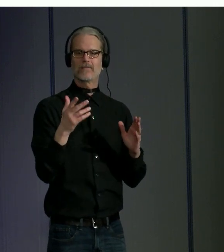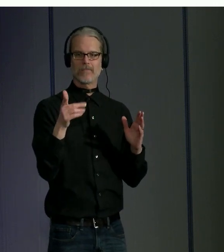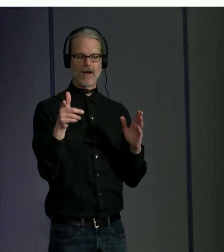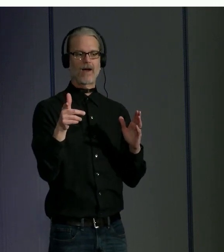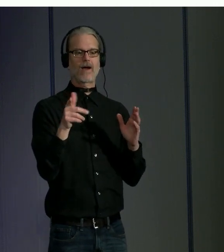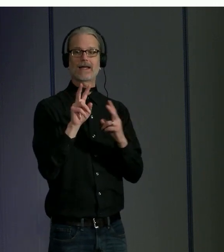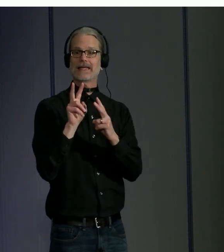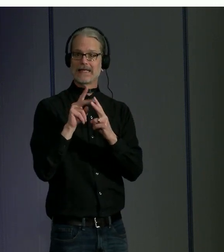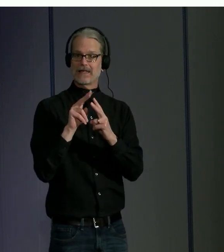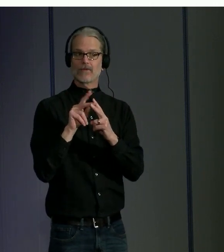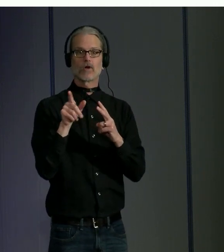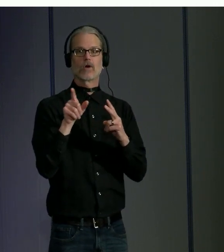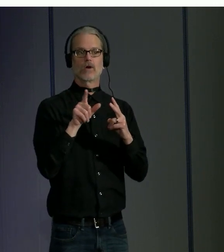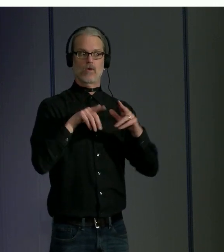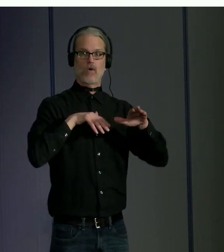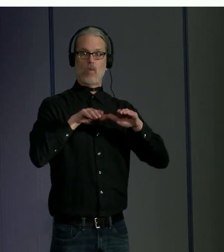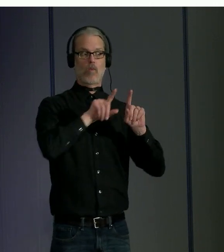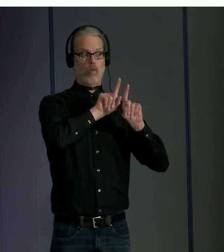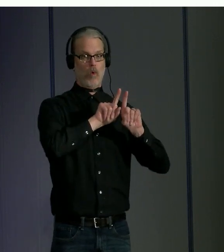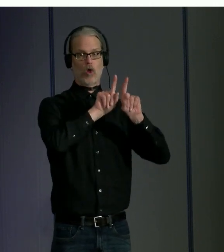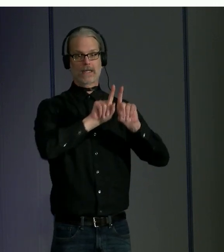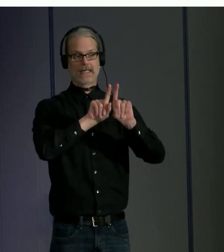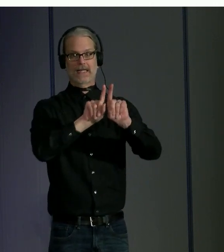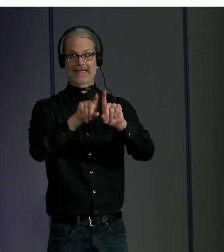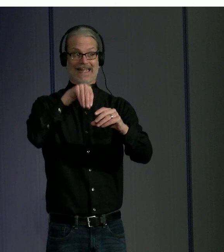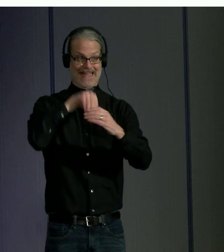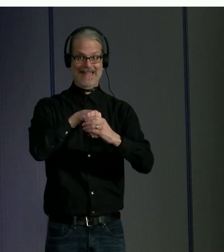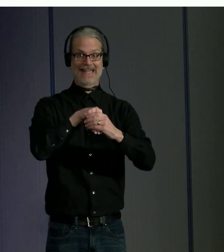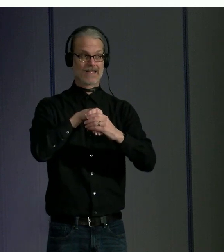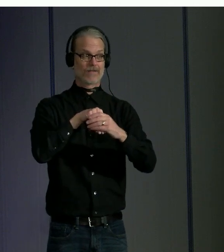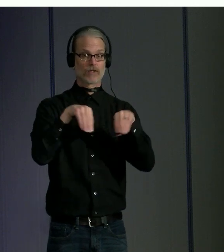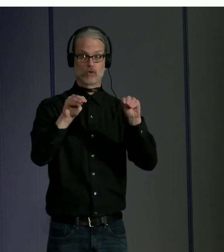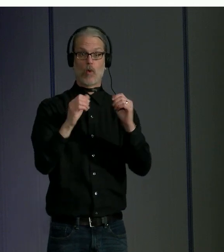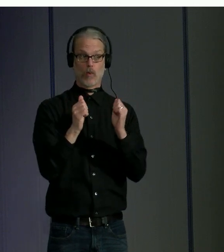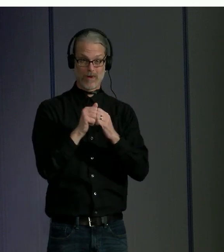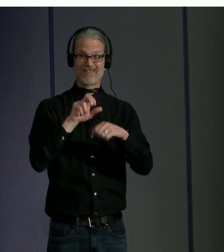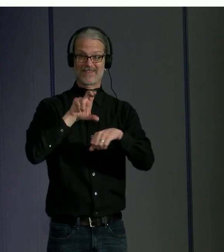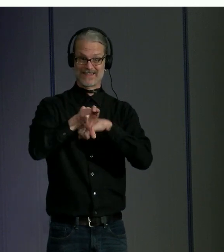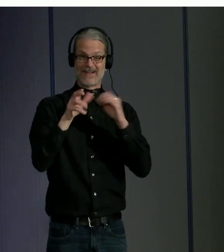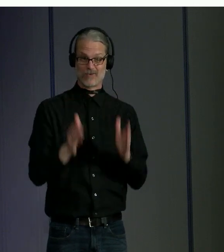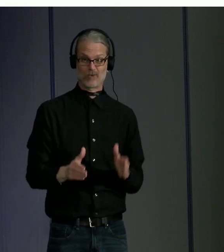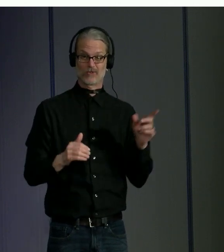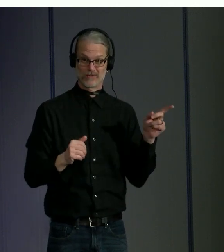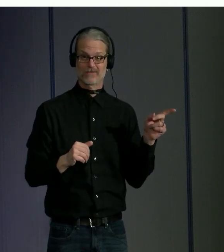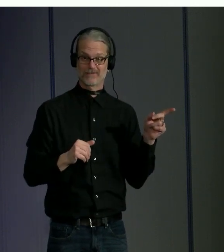literally or virtually through the store, and showing them that when you walk up to